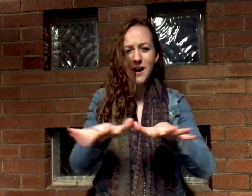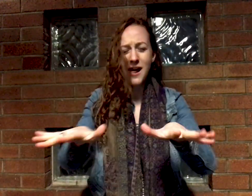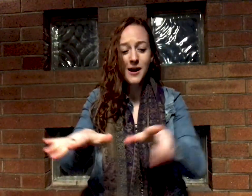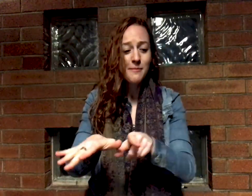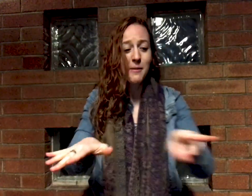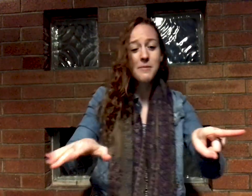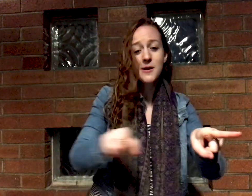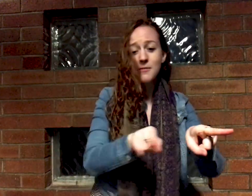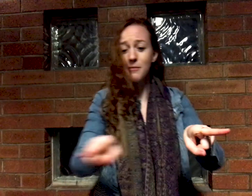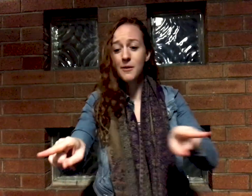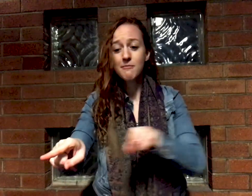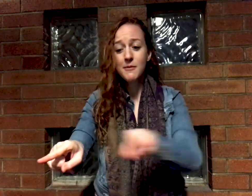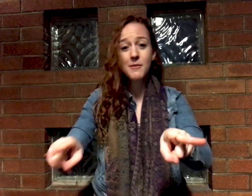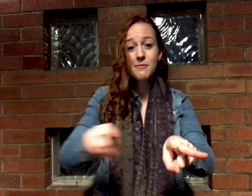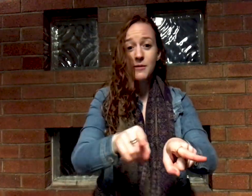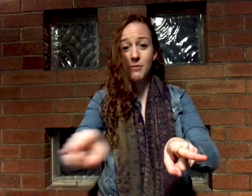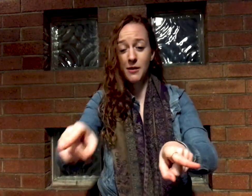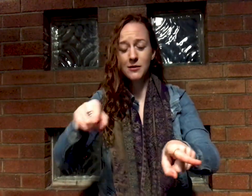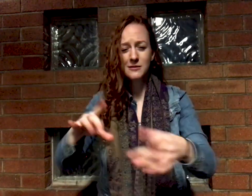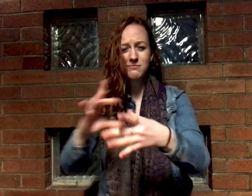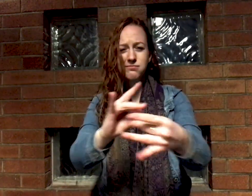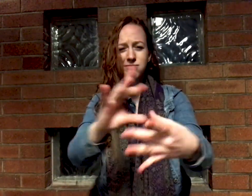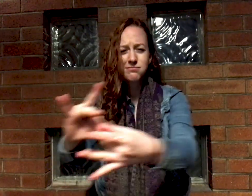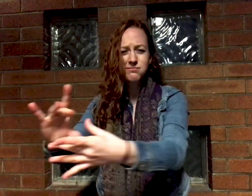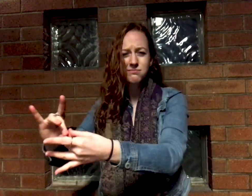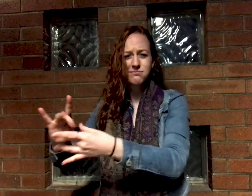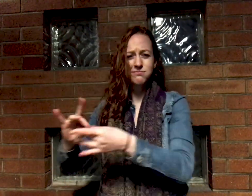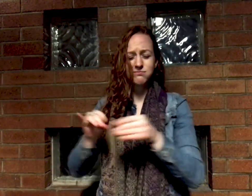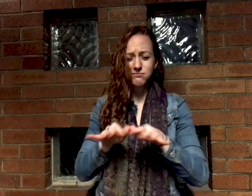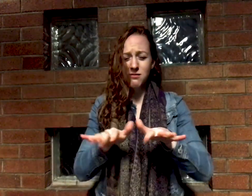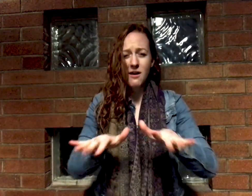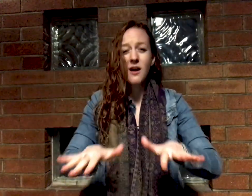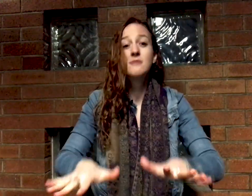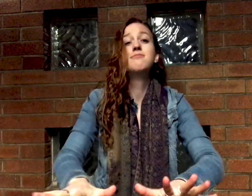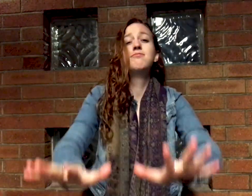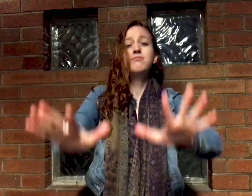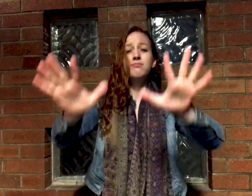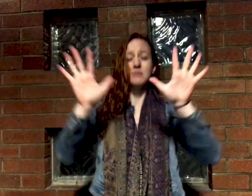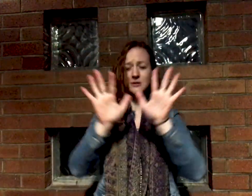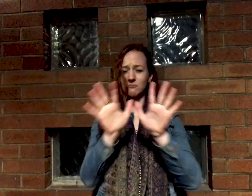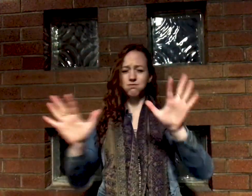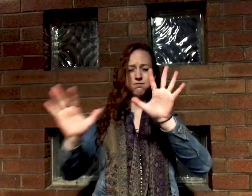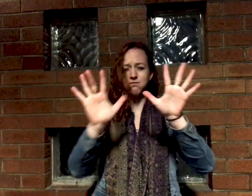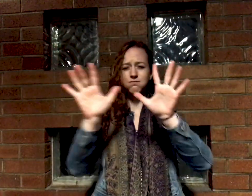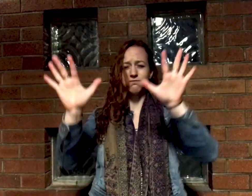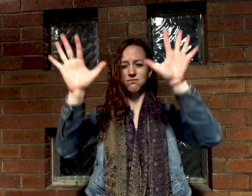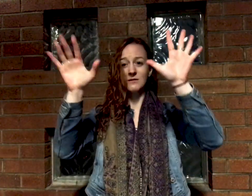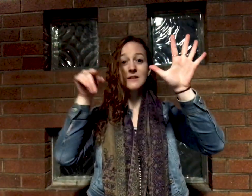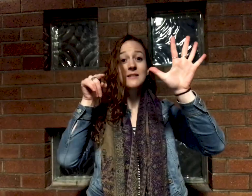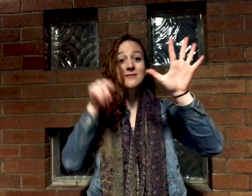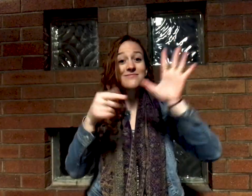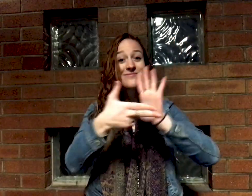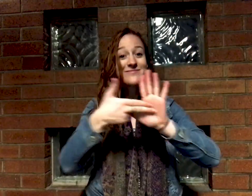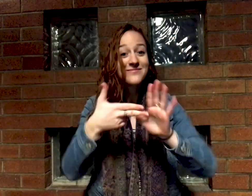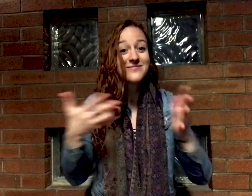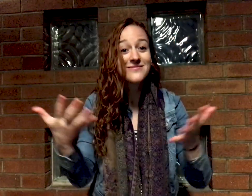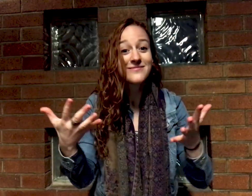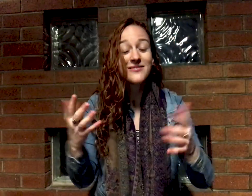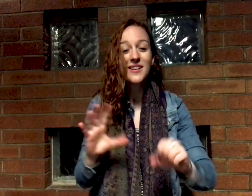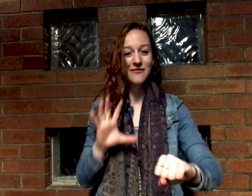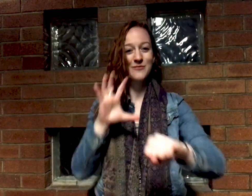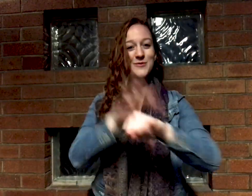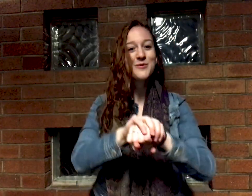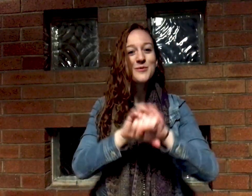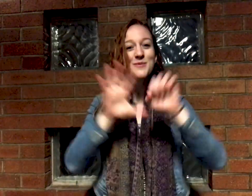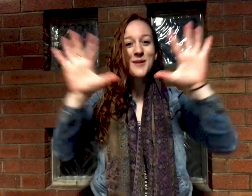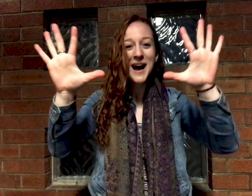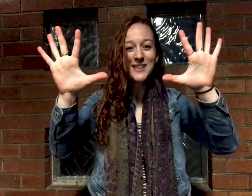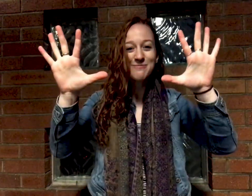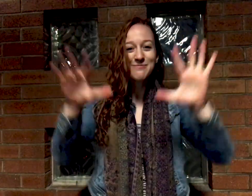All of the overlapping and interconnected food chains in a single ecosystem make up a food web.